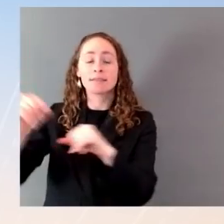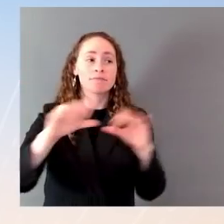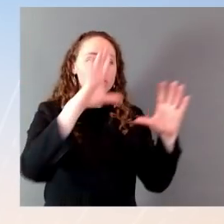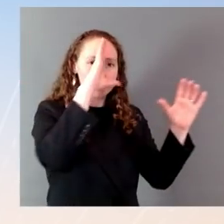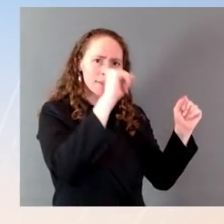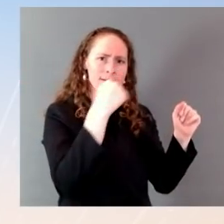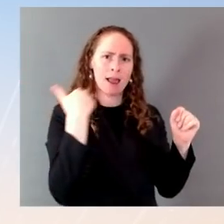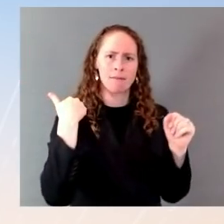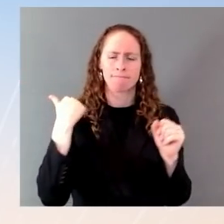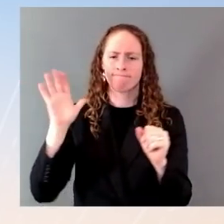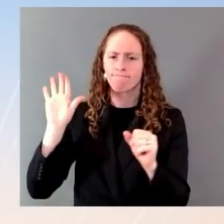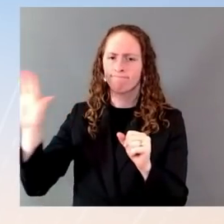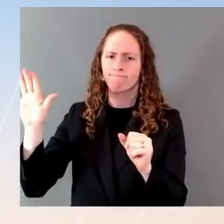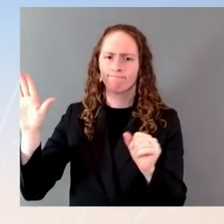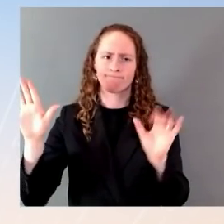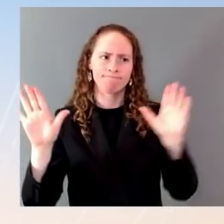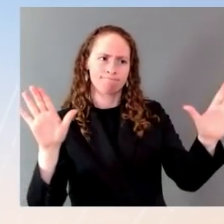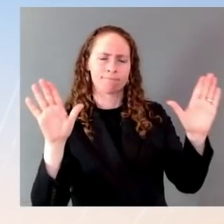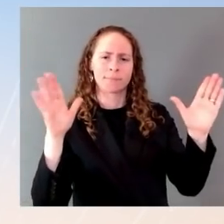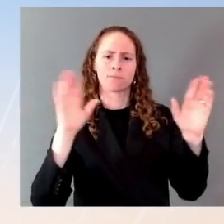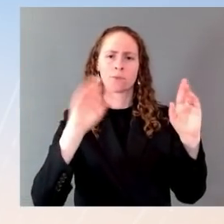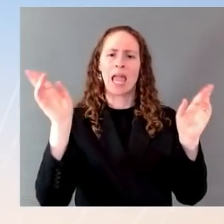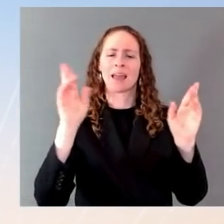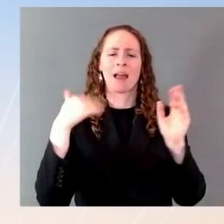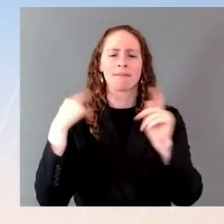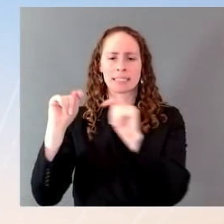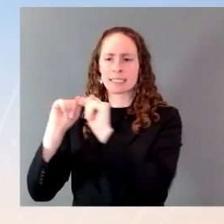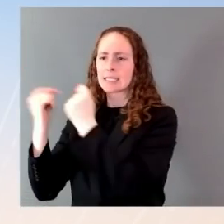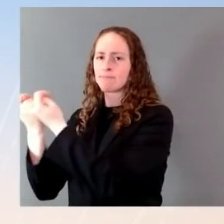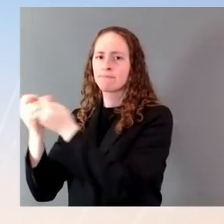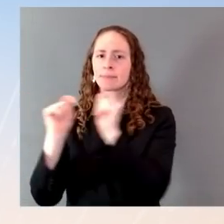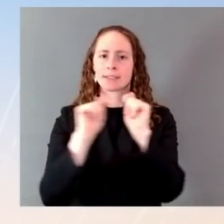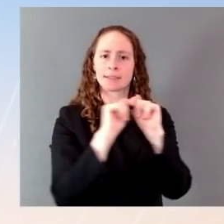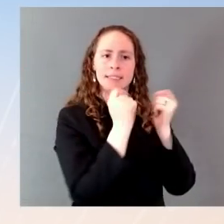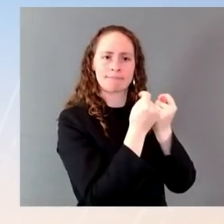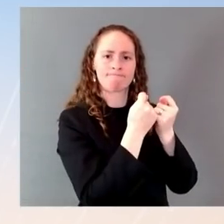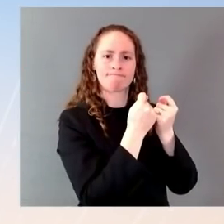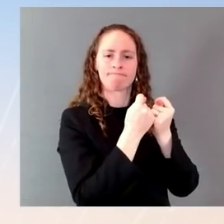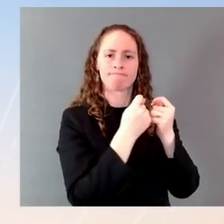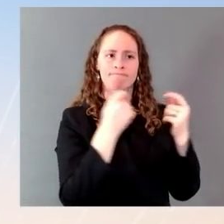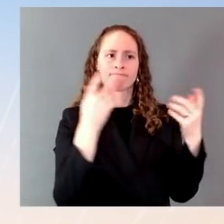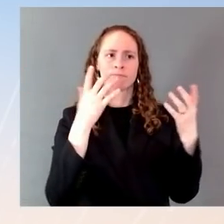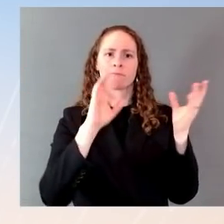The President made clear throughout that diplomacy has to come in the context of de-escalation rather than escalation.